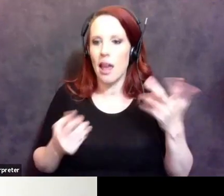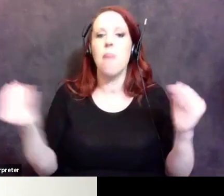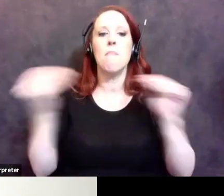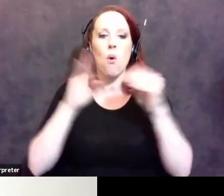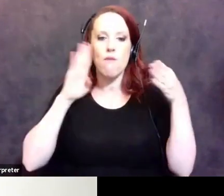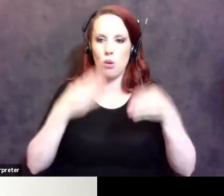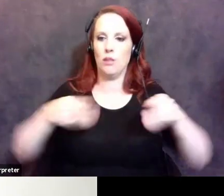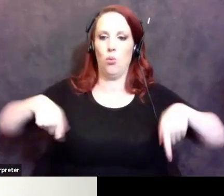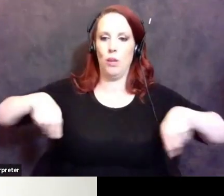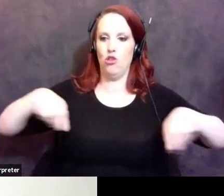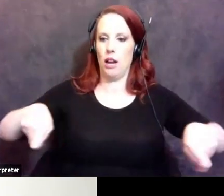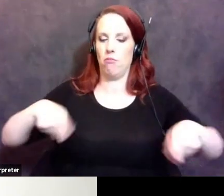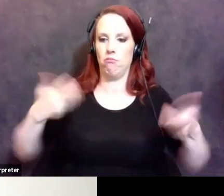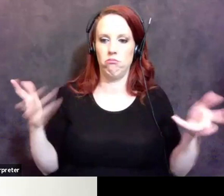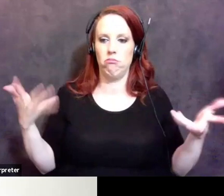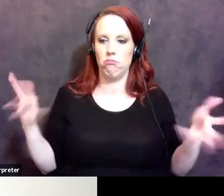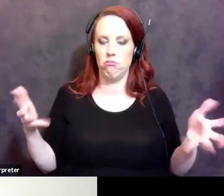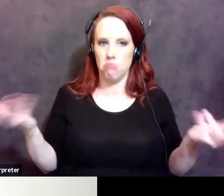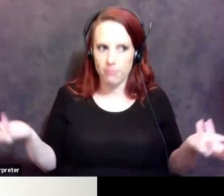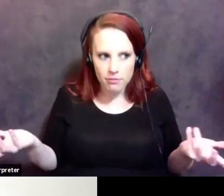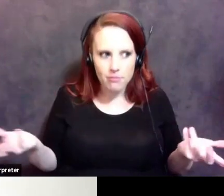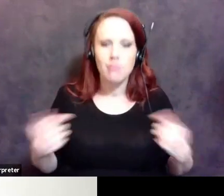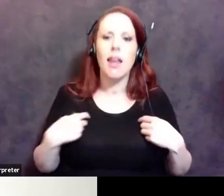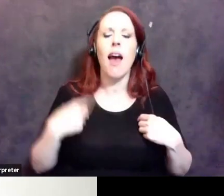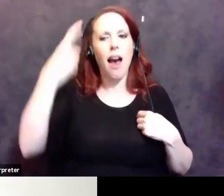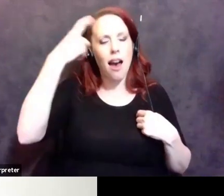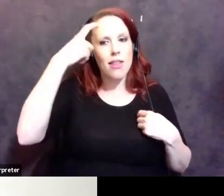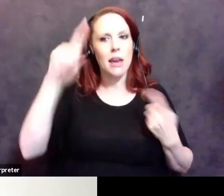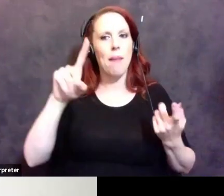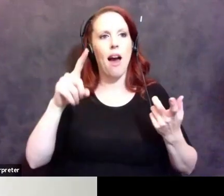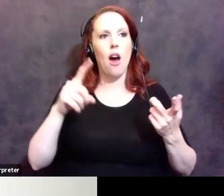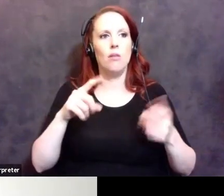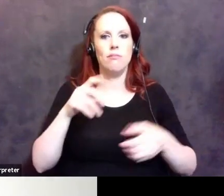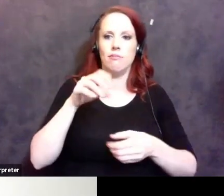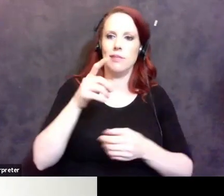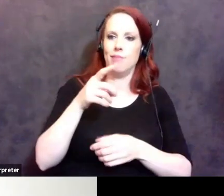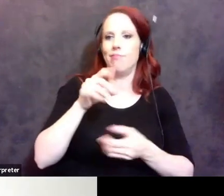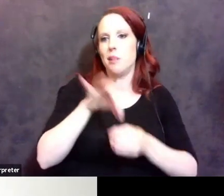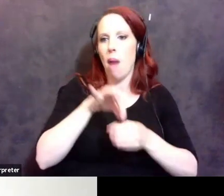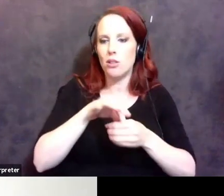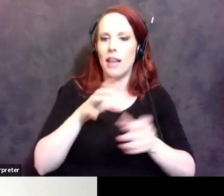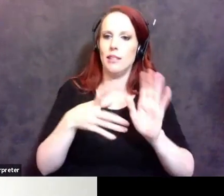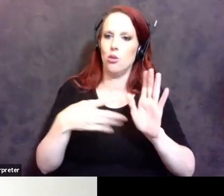users. When I think about democratizing visibility and storytelling, how can we show disability